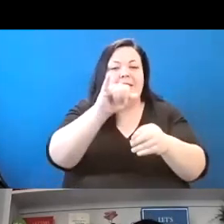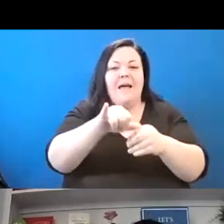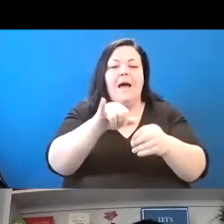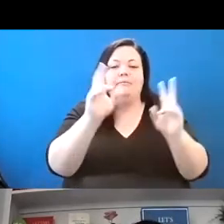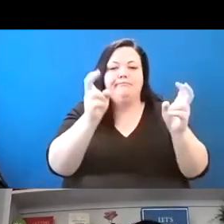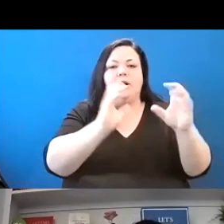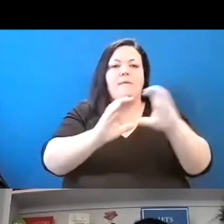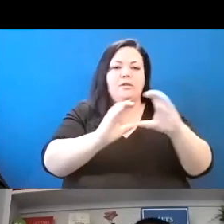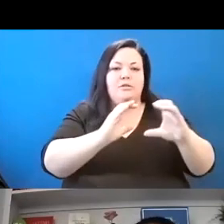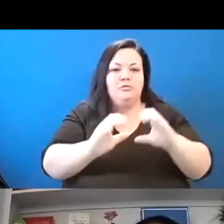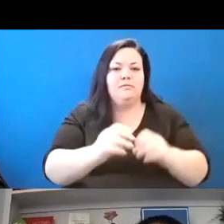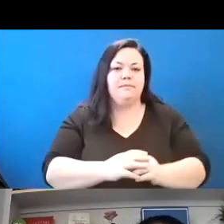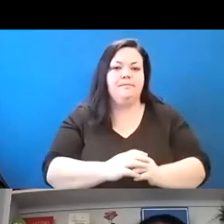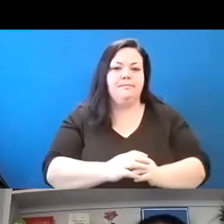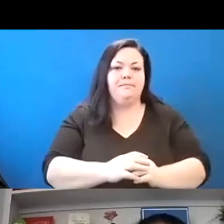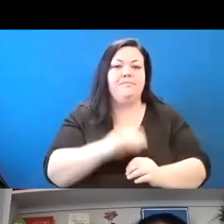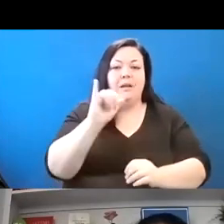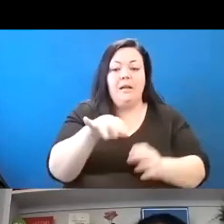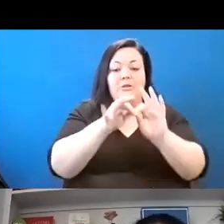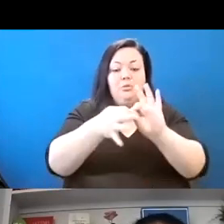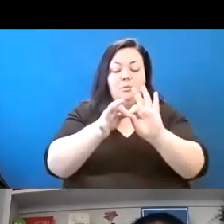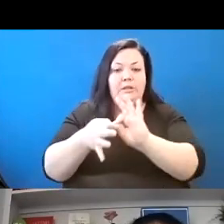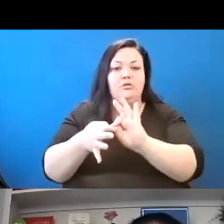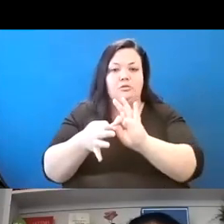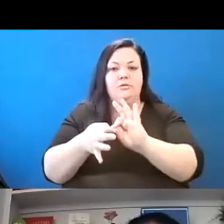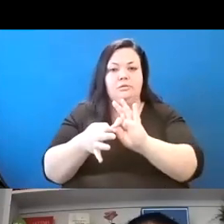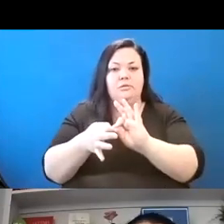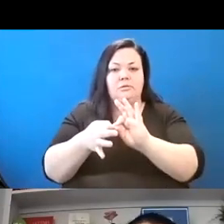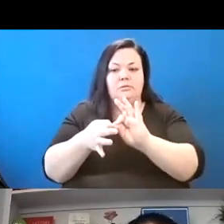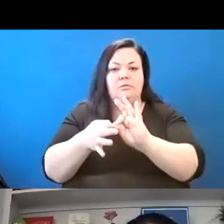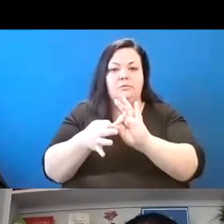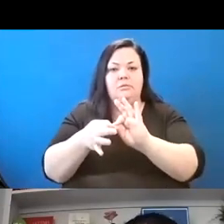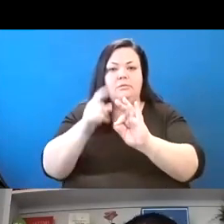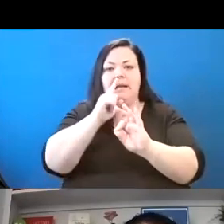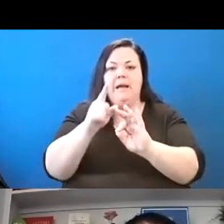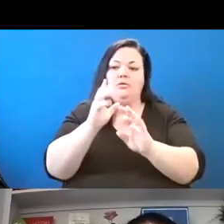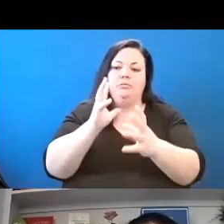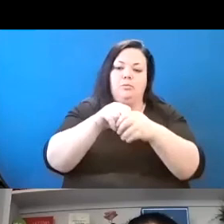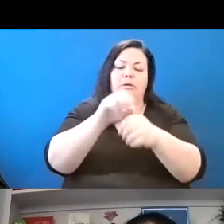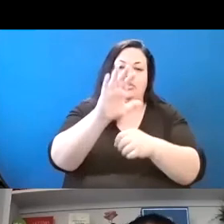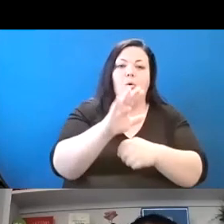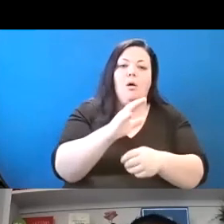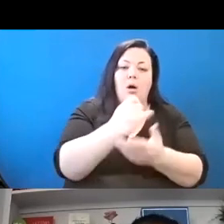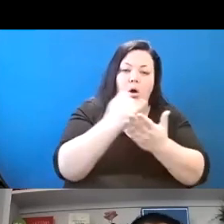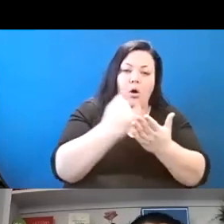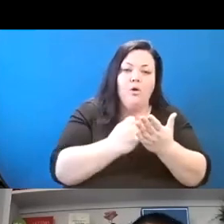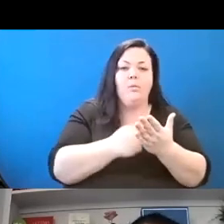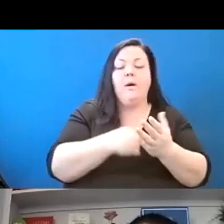and those interpretations that you bring to the videos to your art to what's i consider i consider